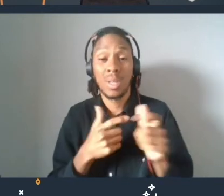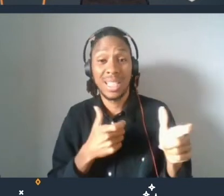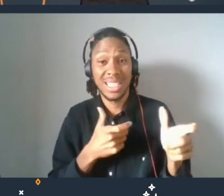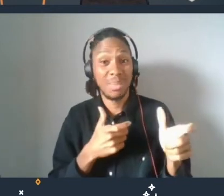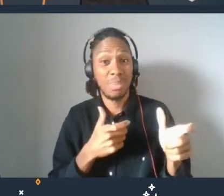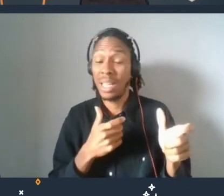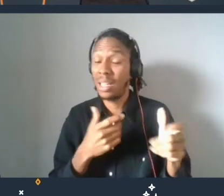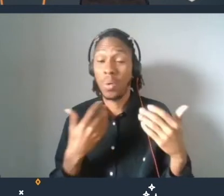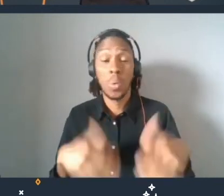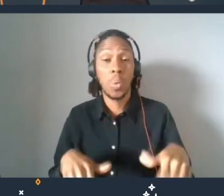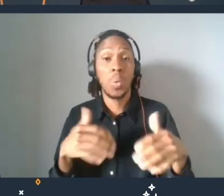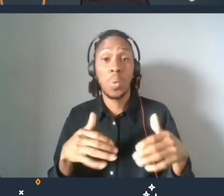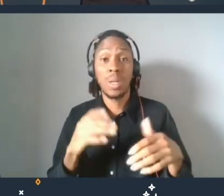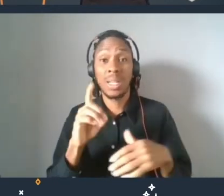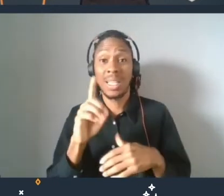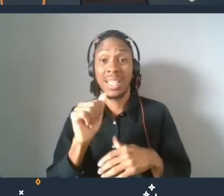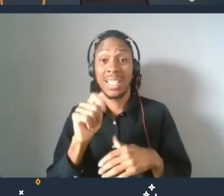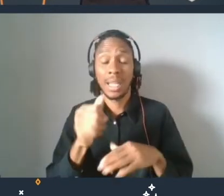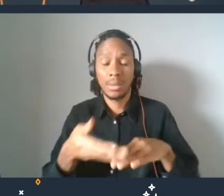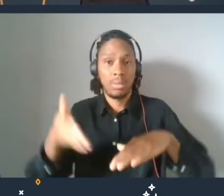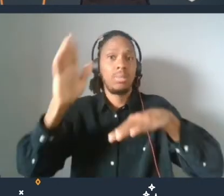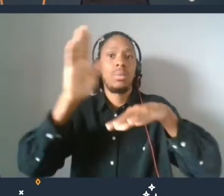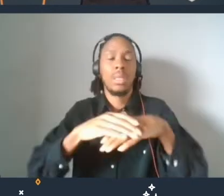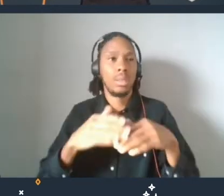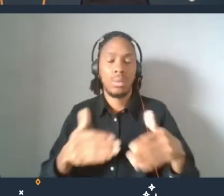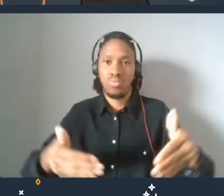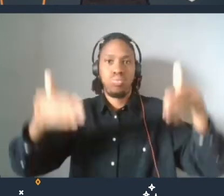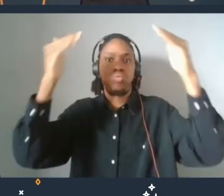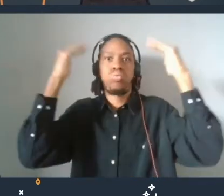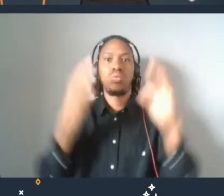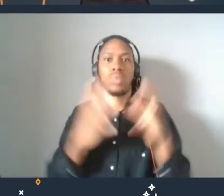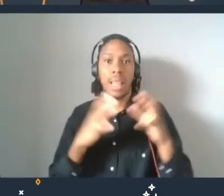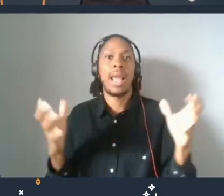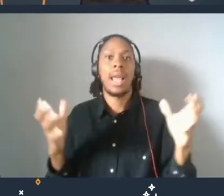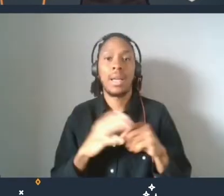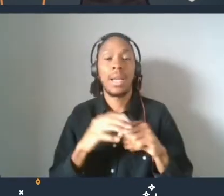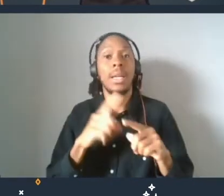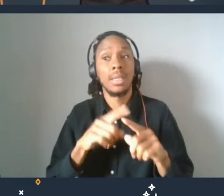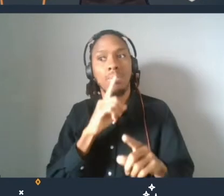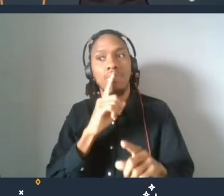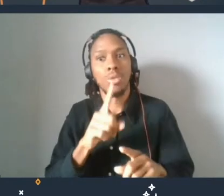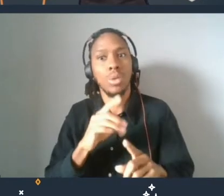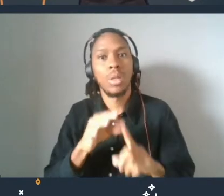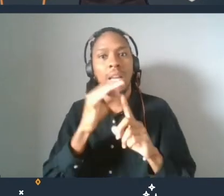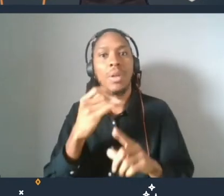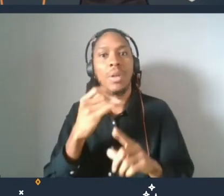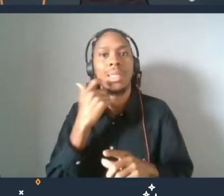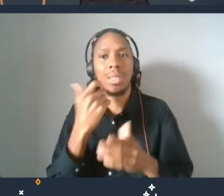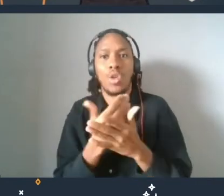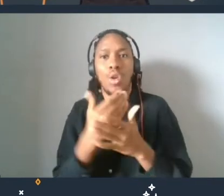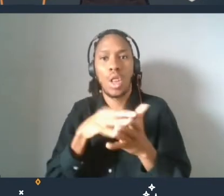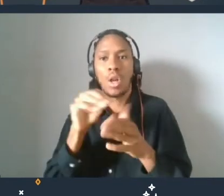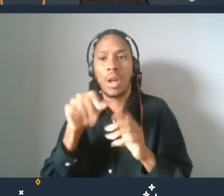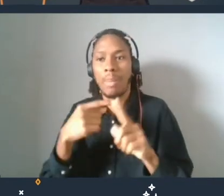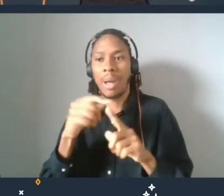we understand that it's a lot to keep up with and that's especially true if you're just getting started learning AWS and storage. Right now, cloud computing